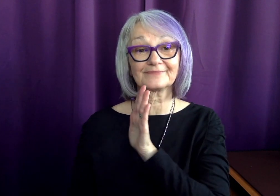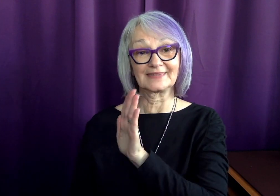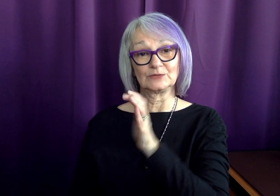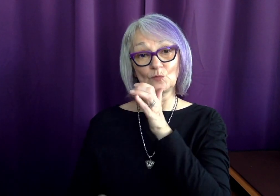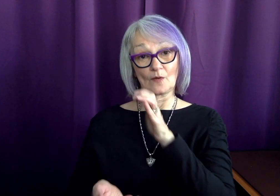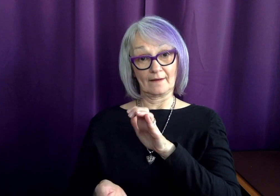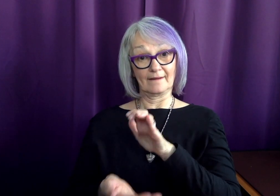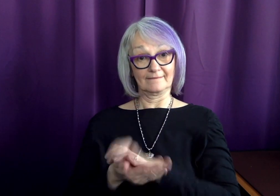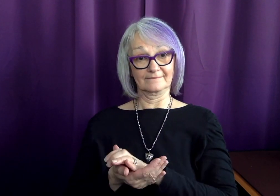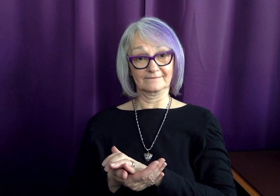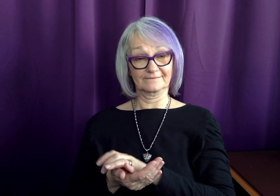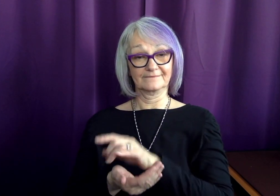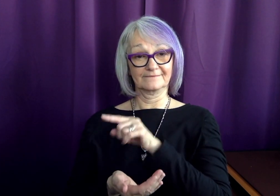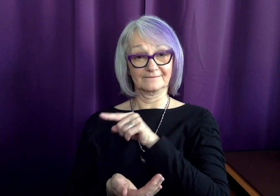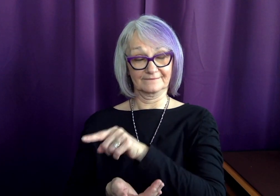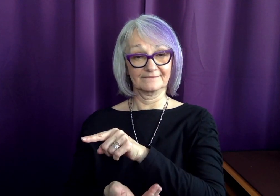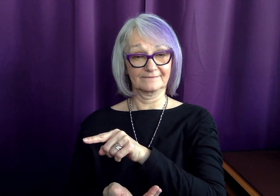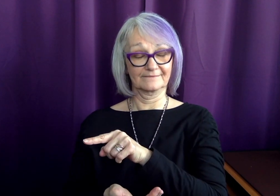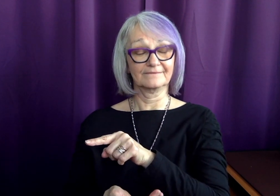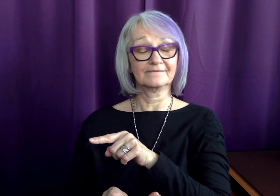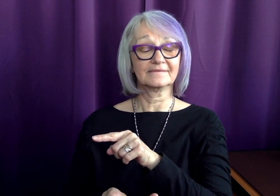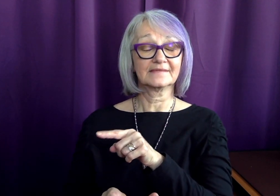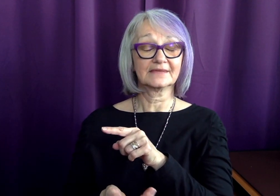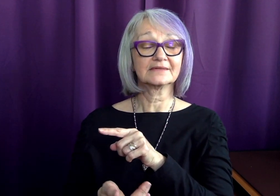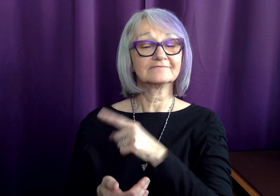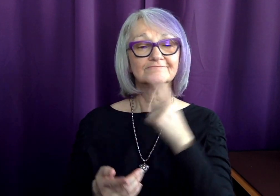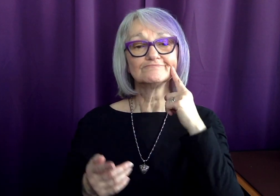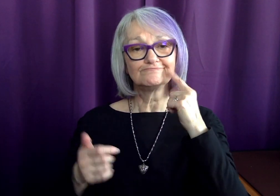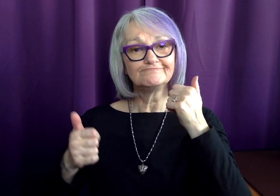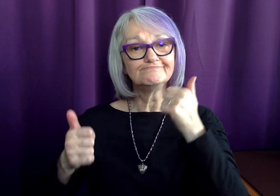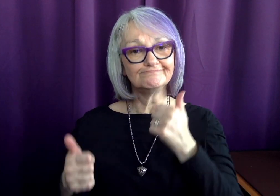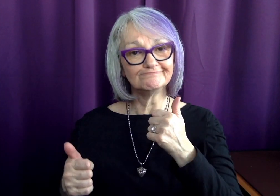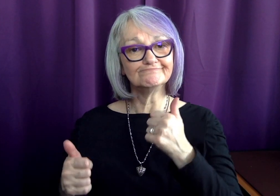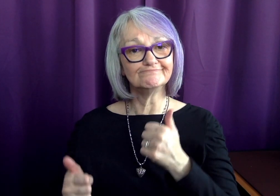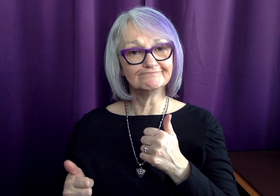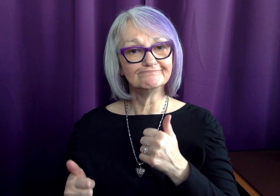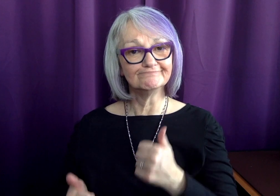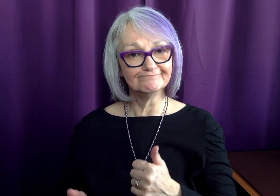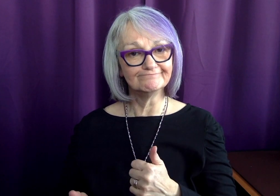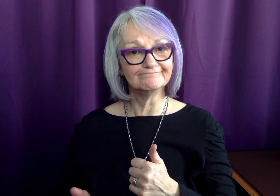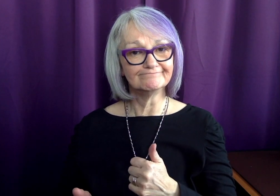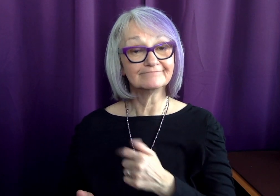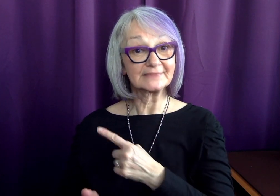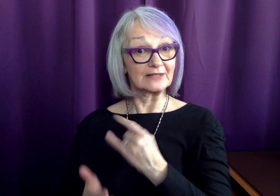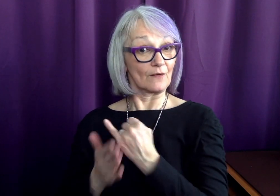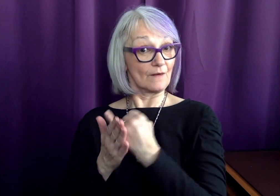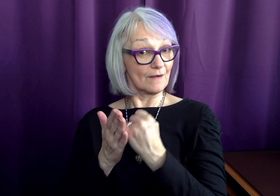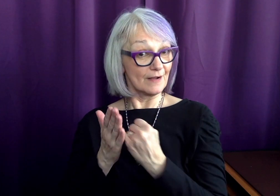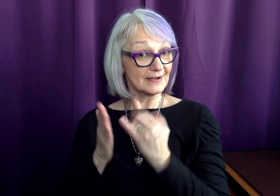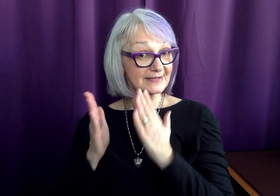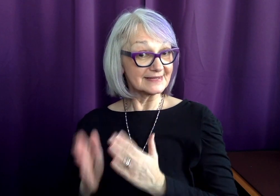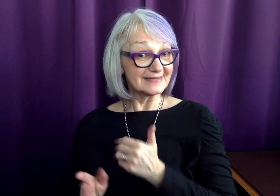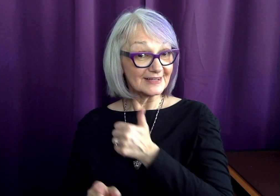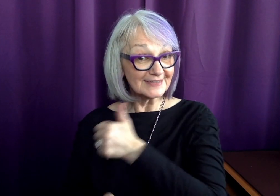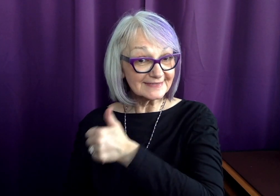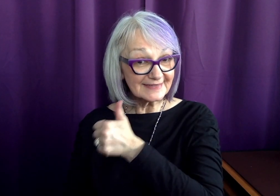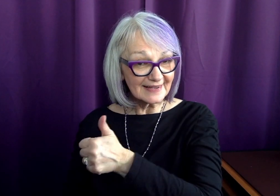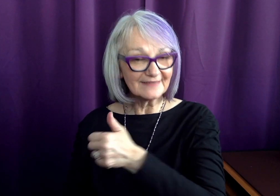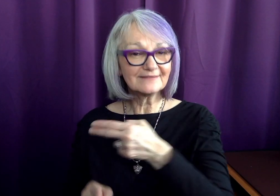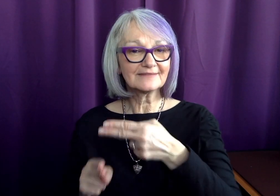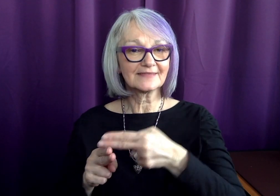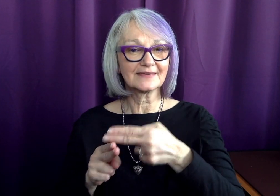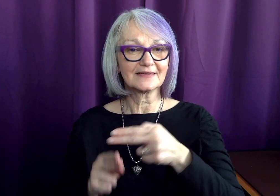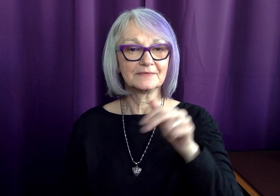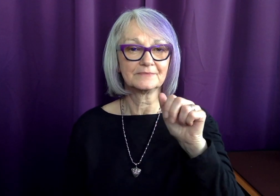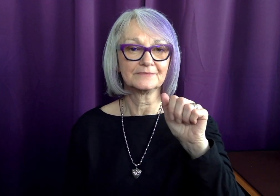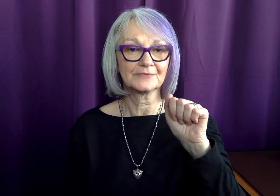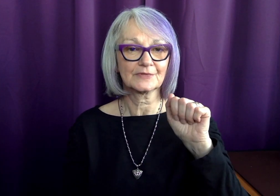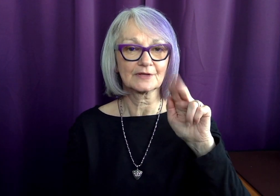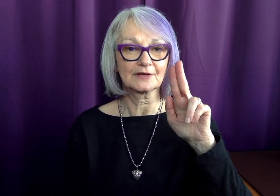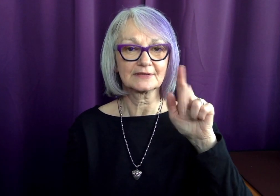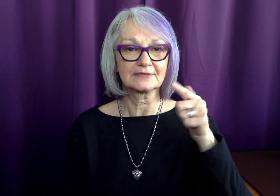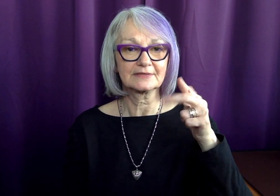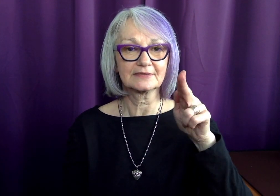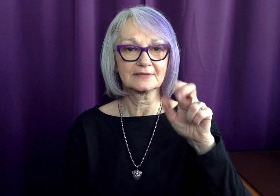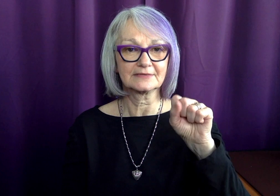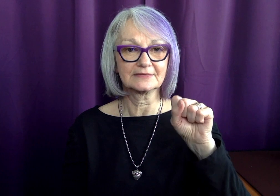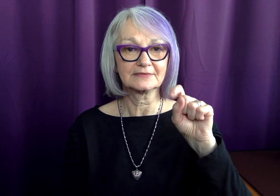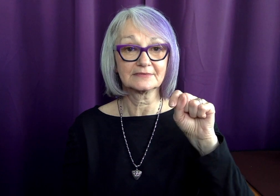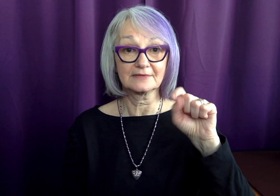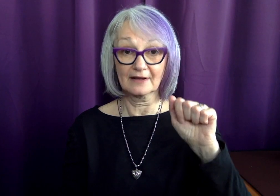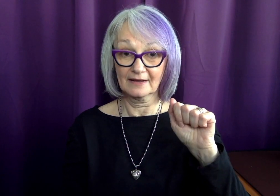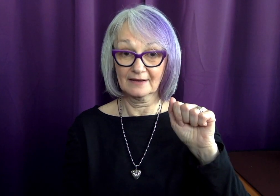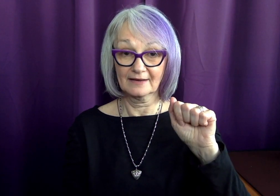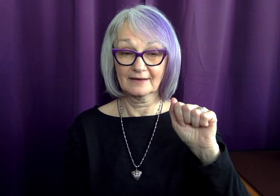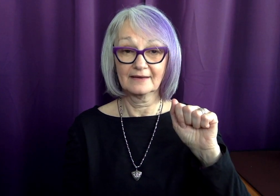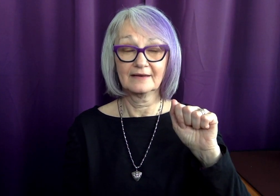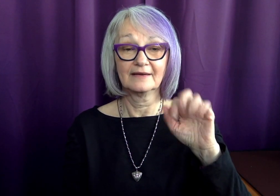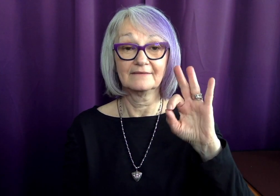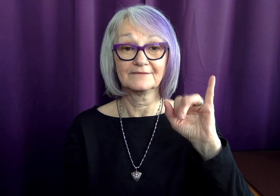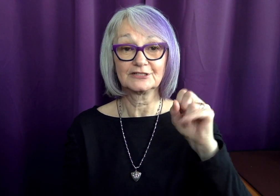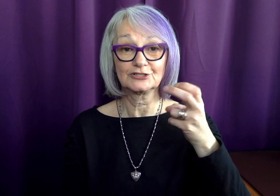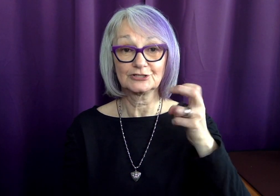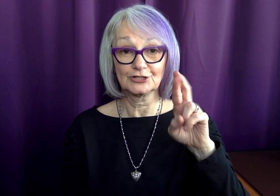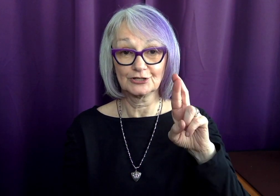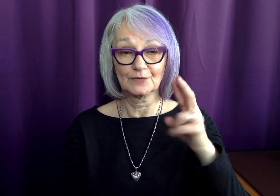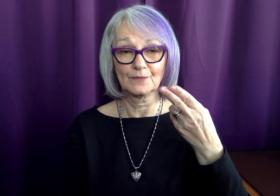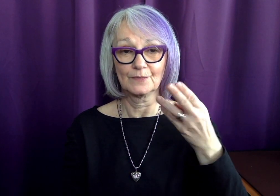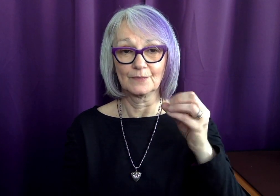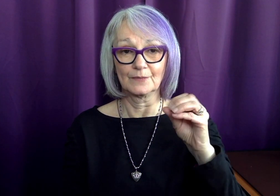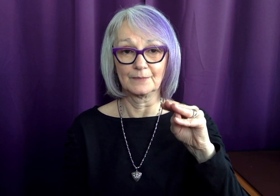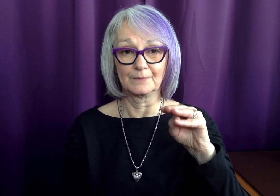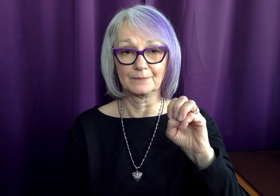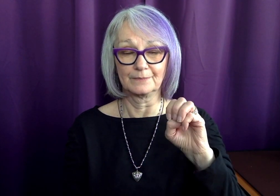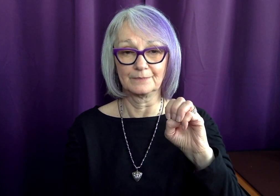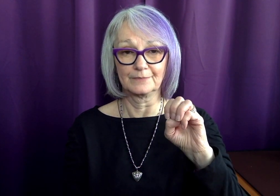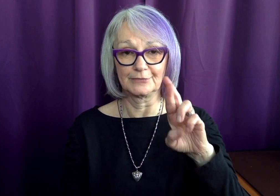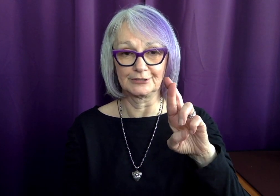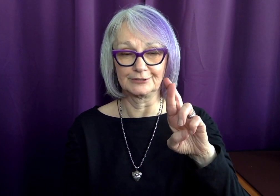His wife had become Deaf. She was also an artist named Augusta Fisher Homer.